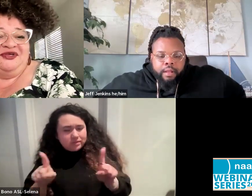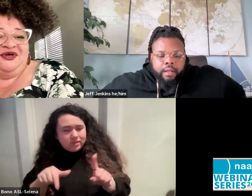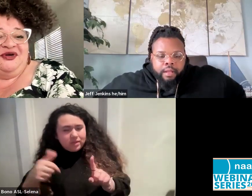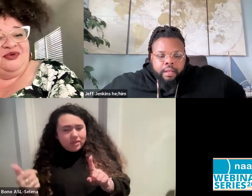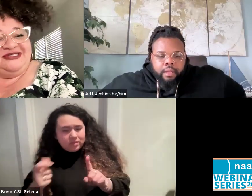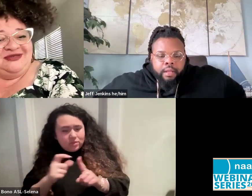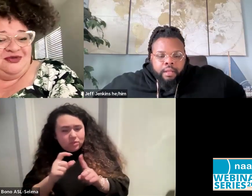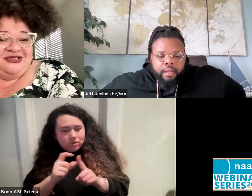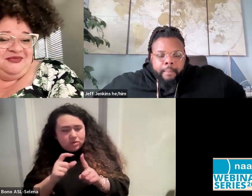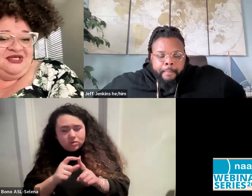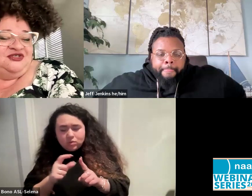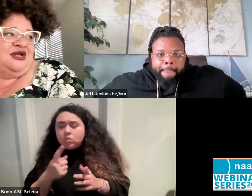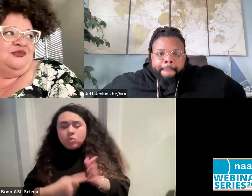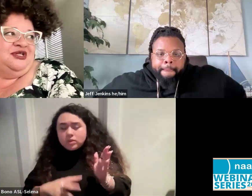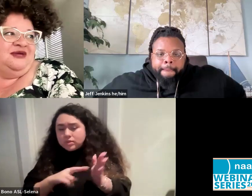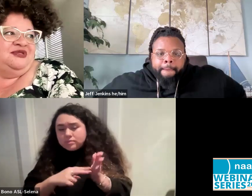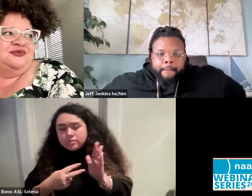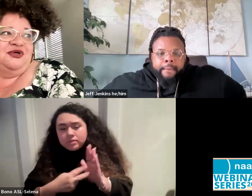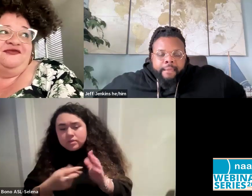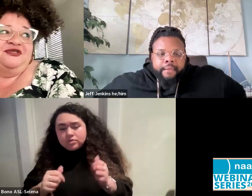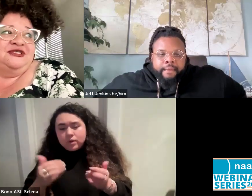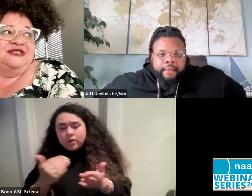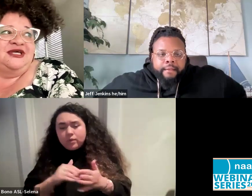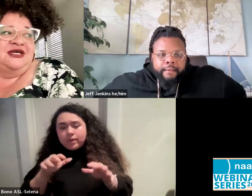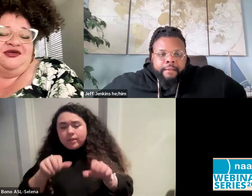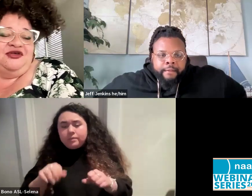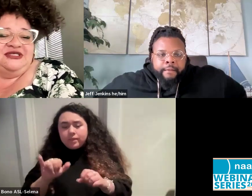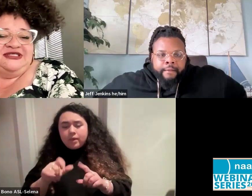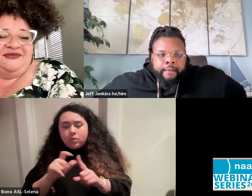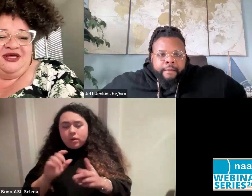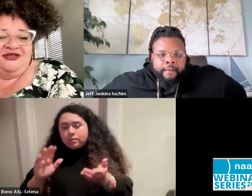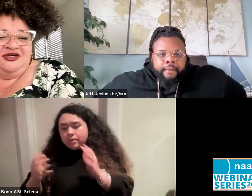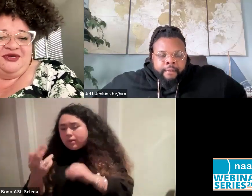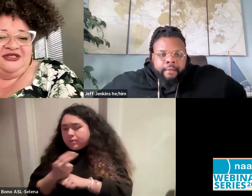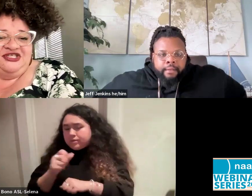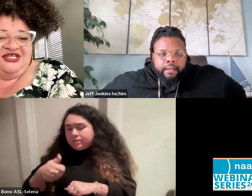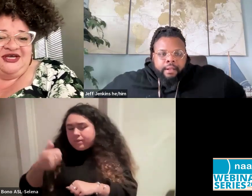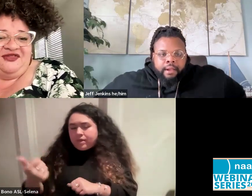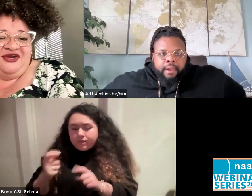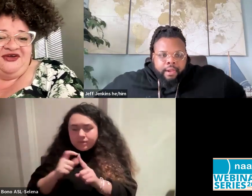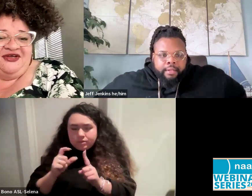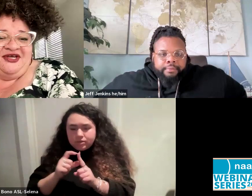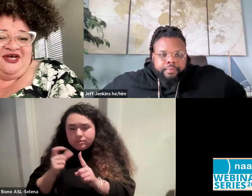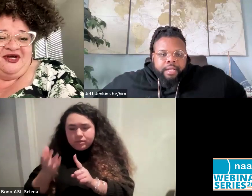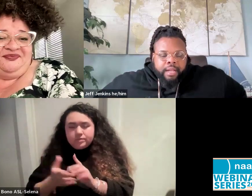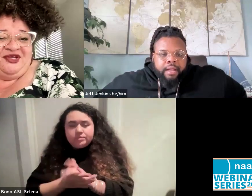you know, and what is it what does it mean to try to reclaim this word versus, you know, using some of the other terminology that's out there?